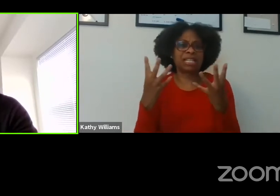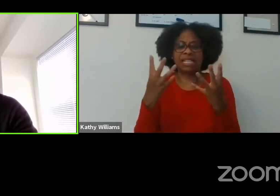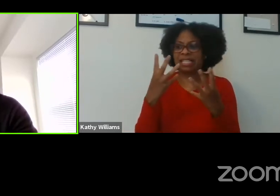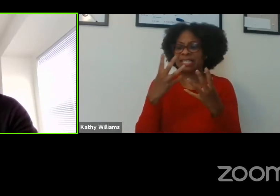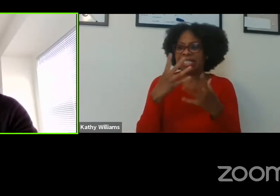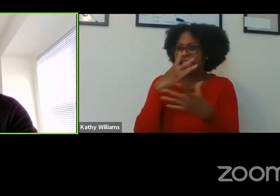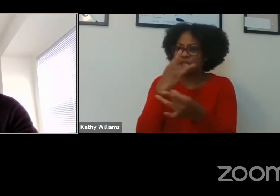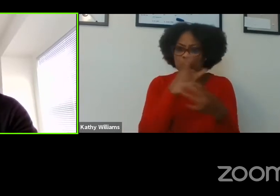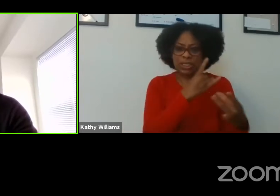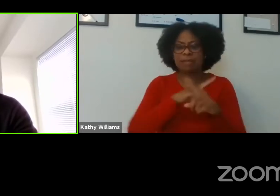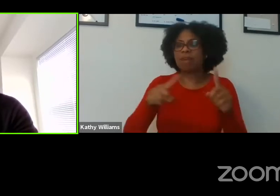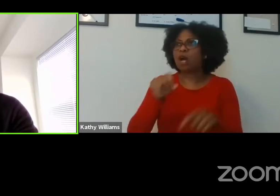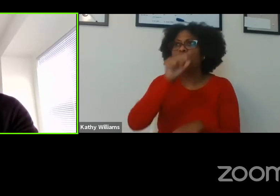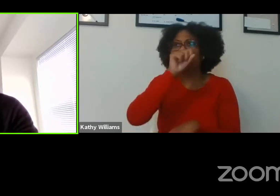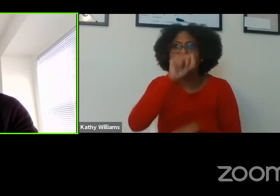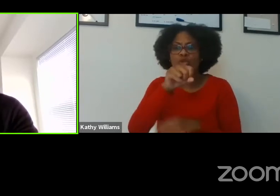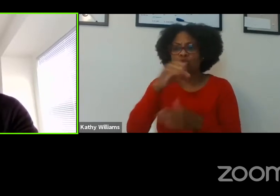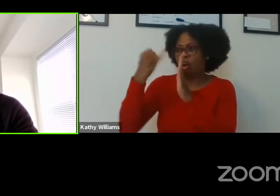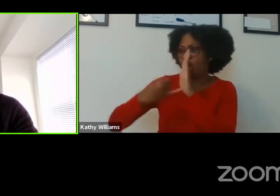I loved art. So